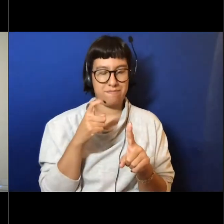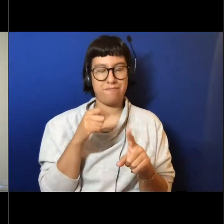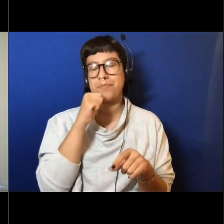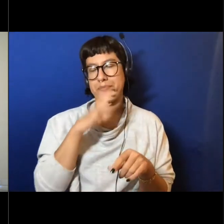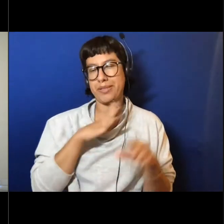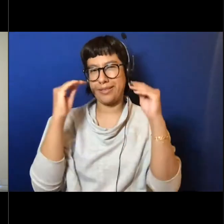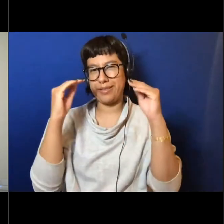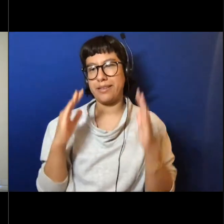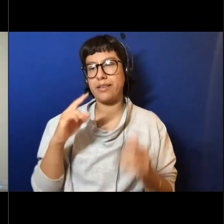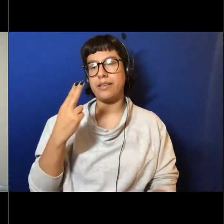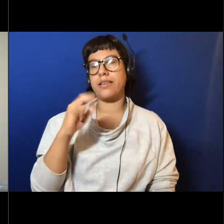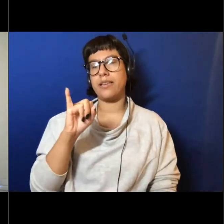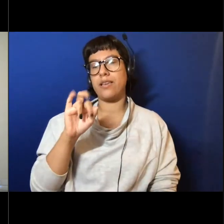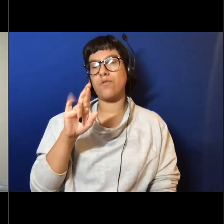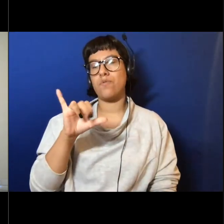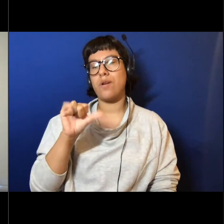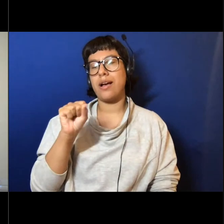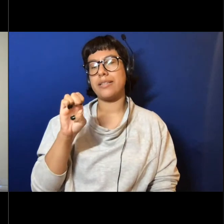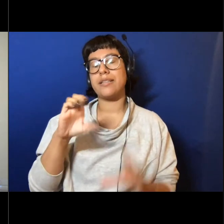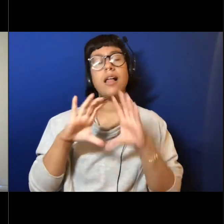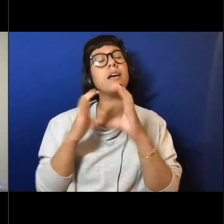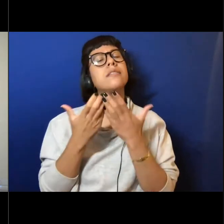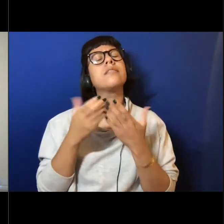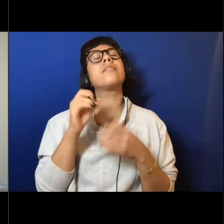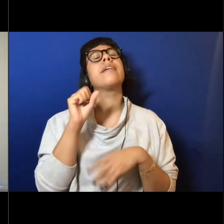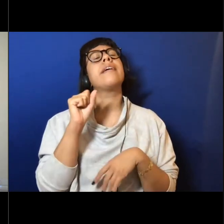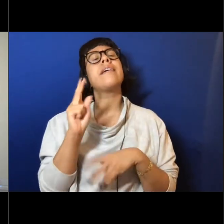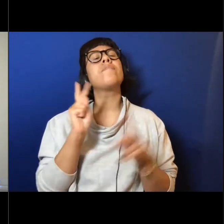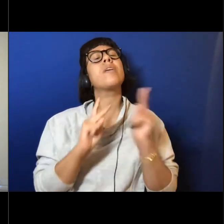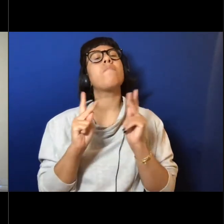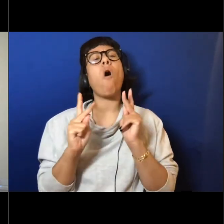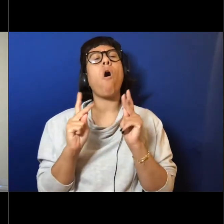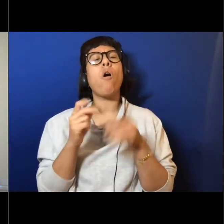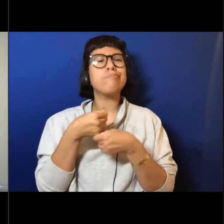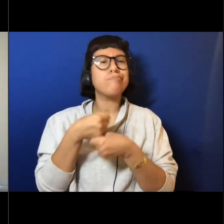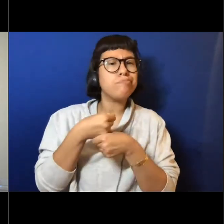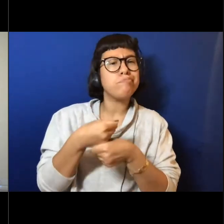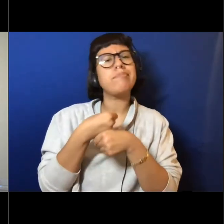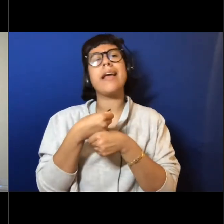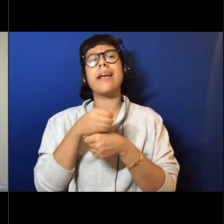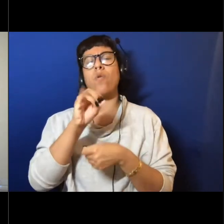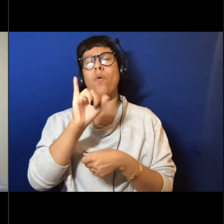and that's when people harvest wild oysters, is there a limit, and are there specific sizes